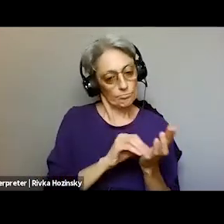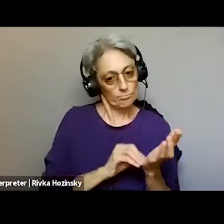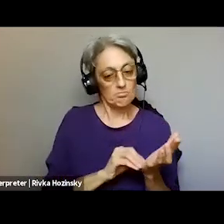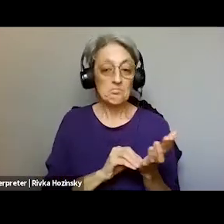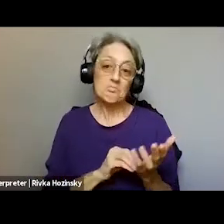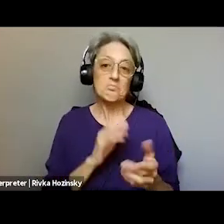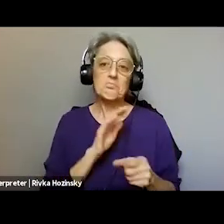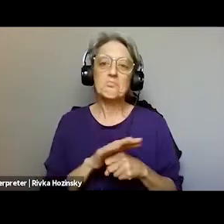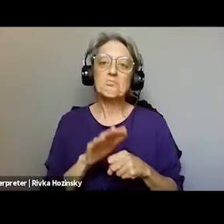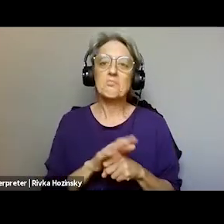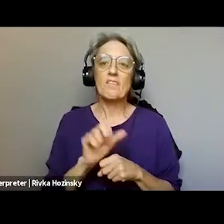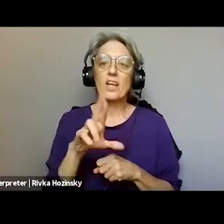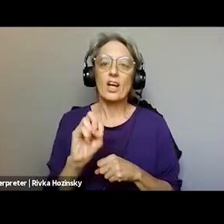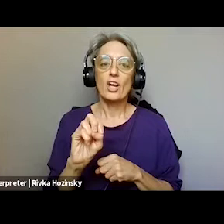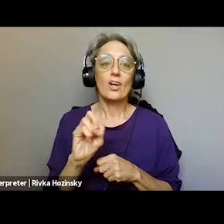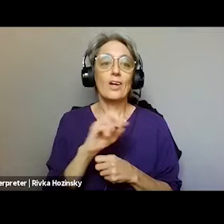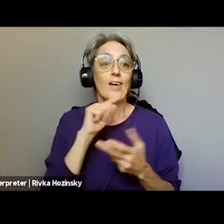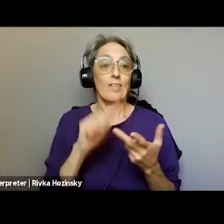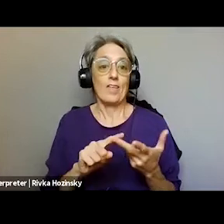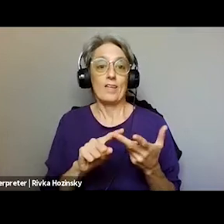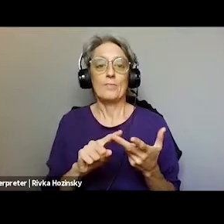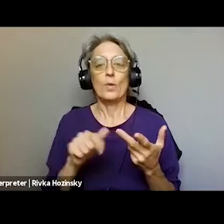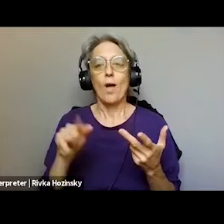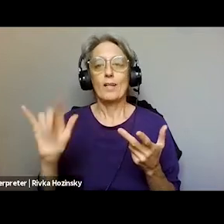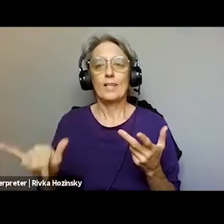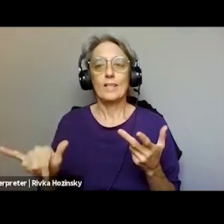and then it comes down to quality. In a lot of data including claims data,